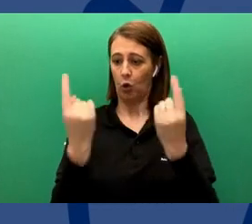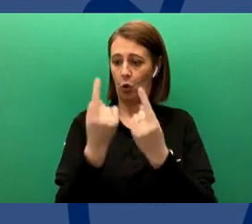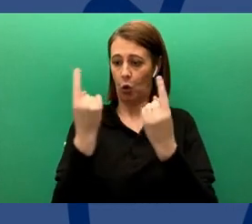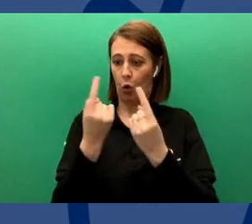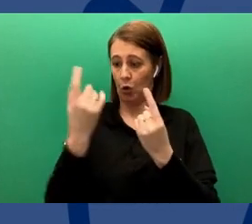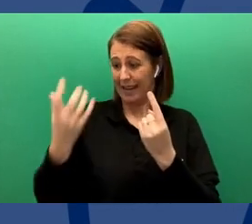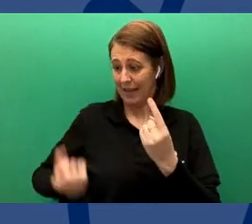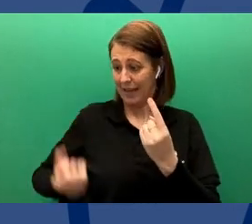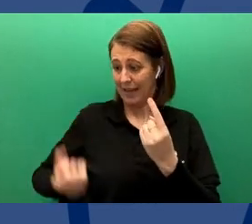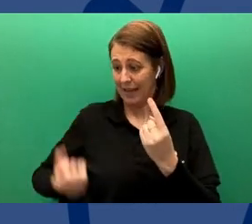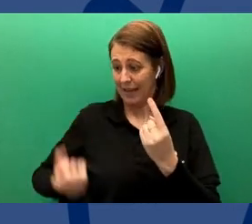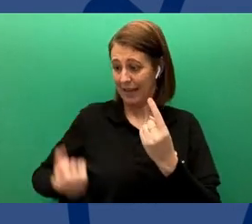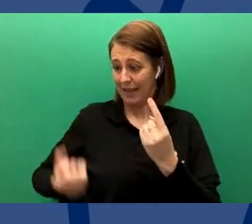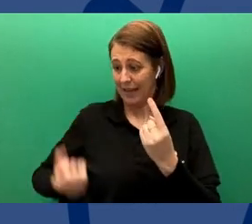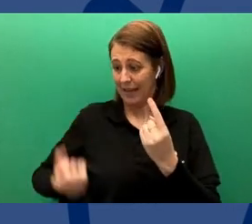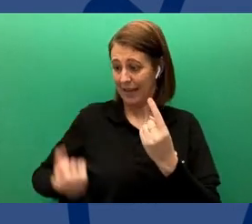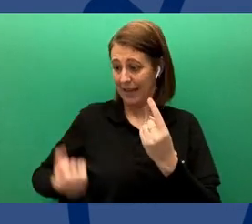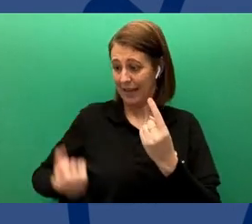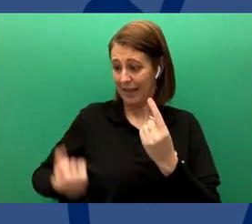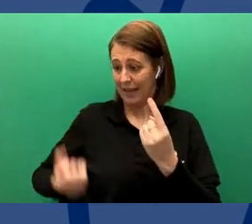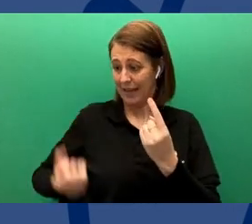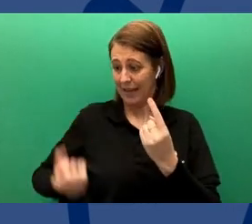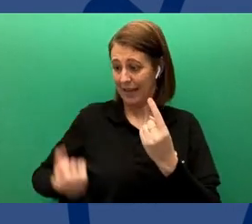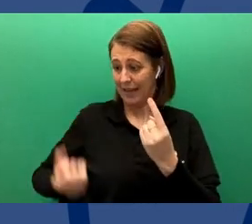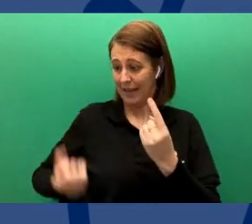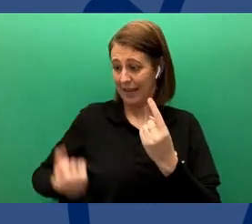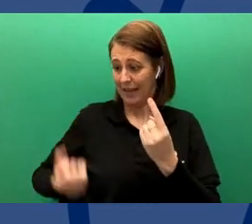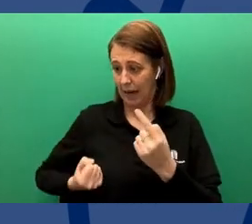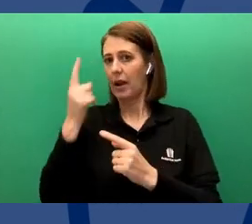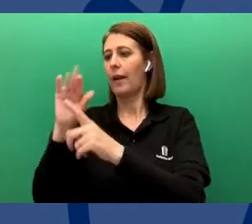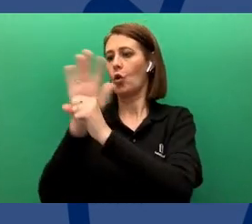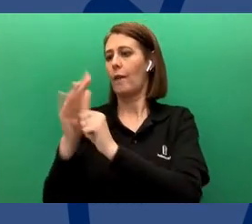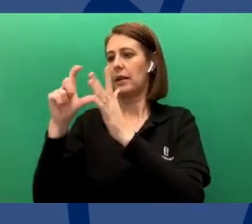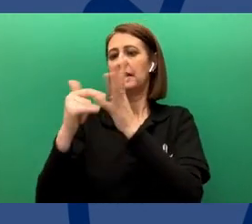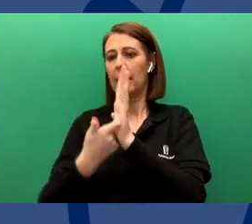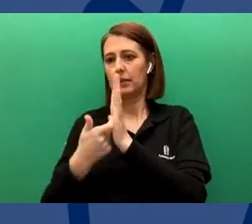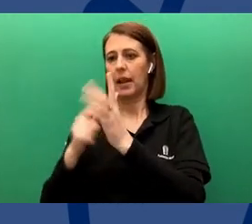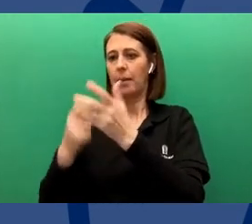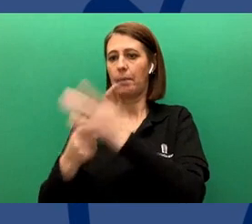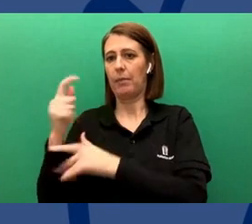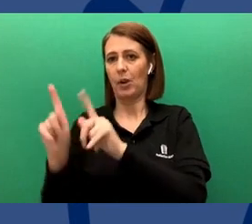the COVID‑19 disaster payment as well. The other partner, if it's not ‑ if they're